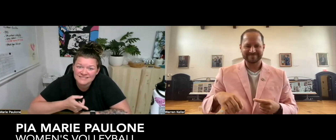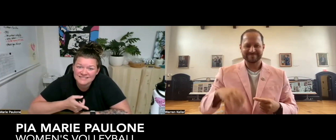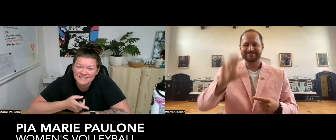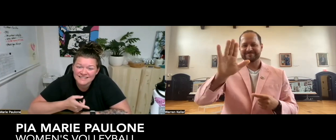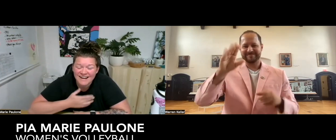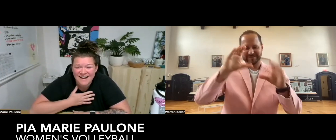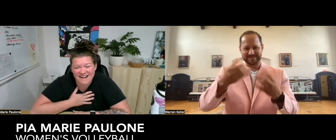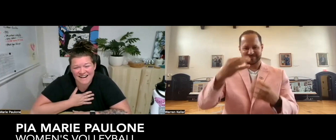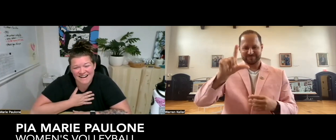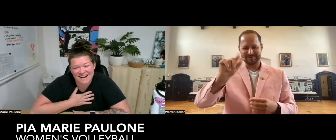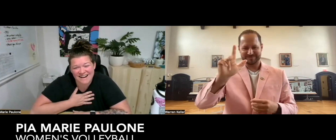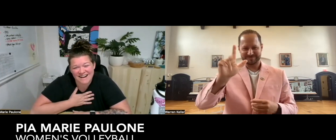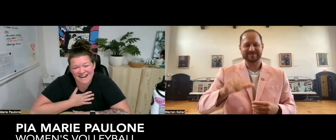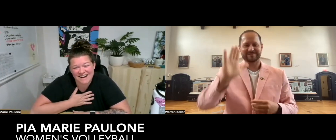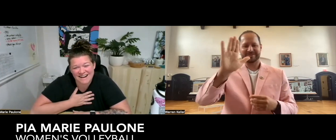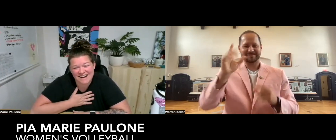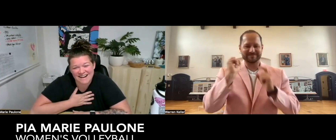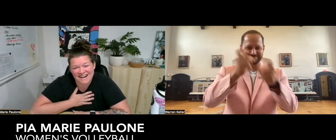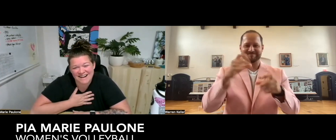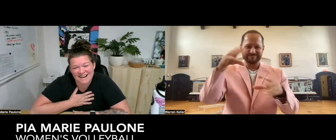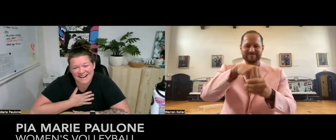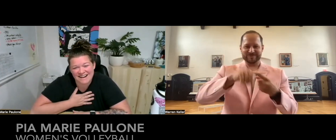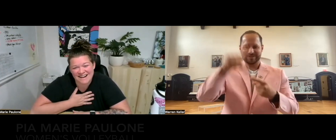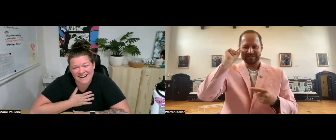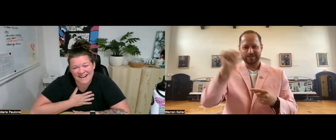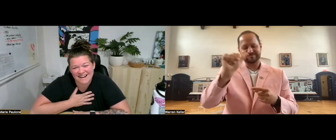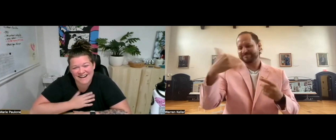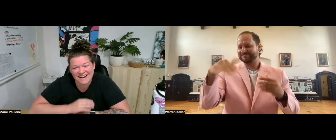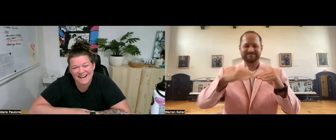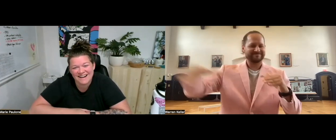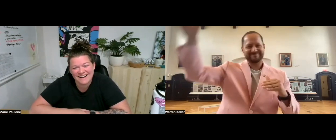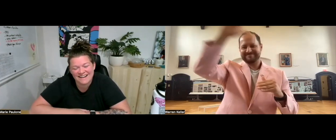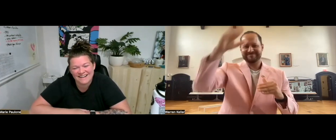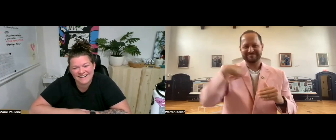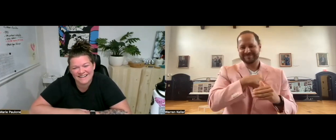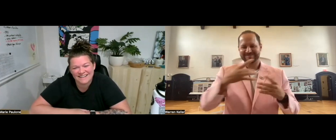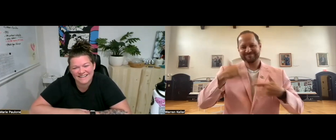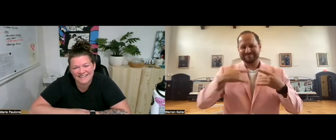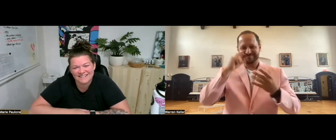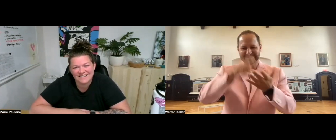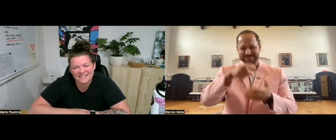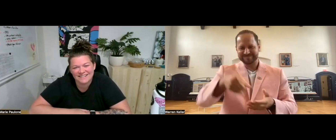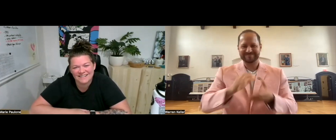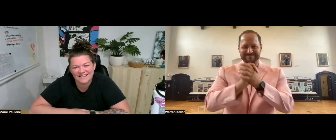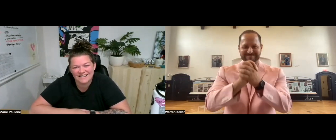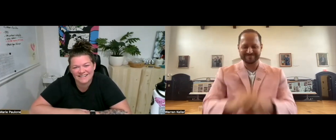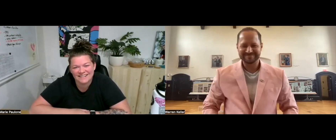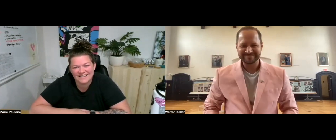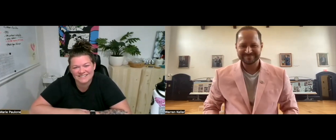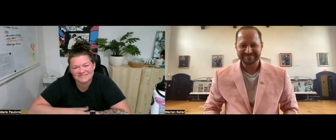Warren: Class of 2023, your contributions to Gallaudet Athletics is way beyond all! We are excited to recognize you, congratulations!